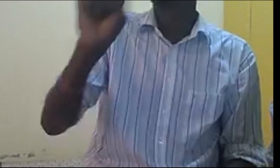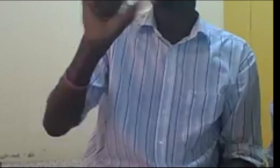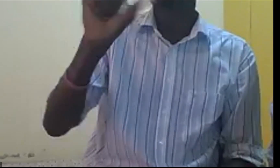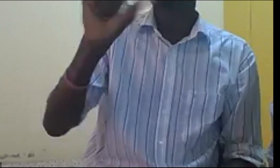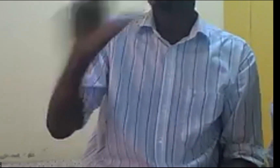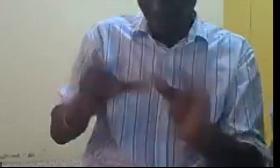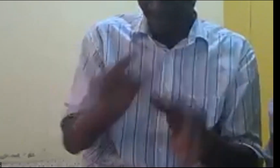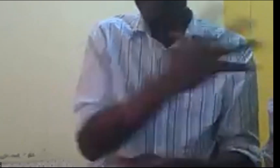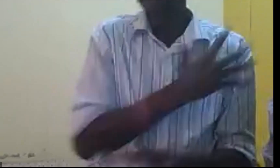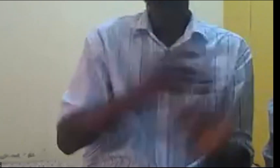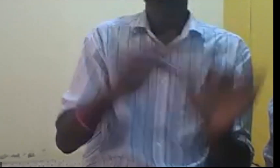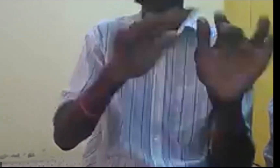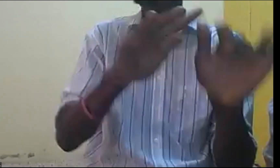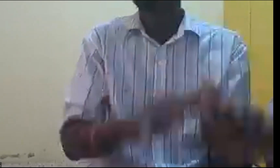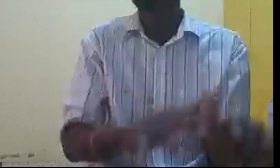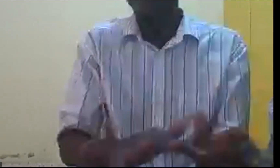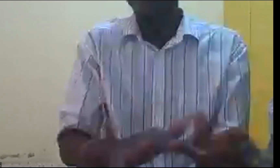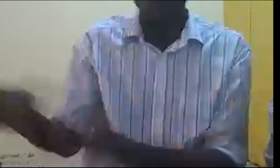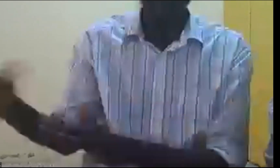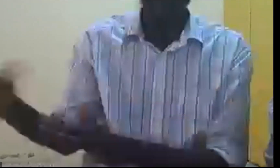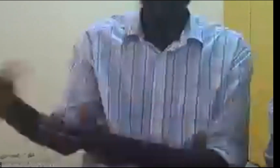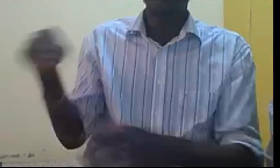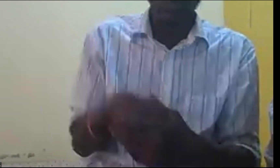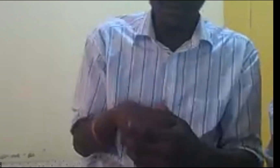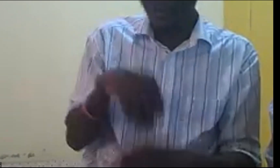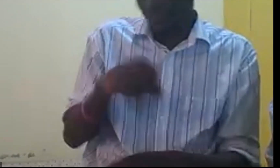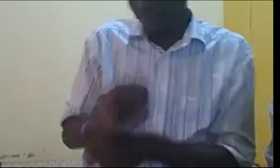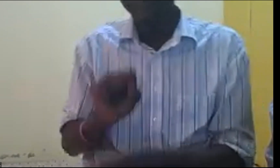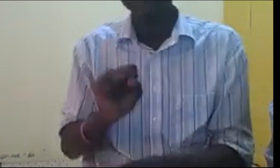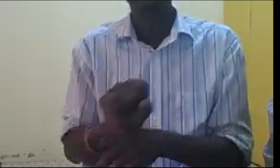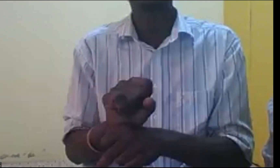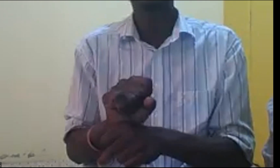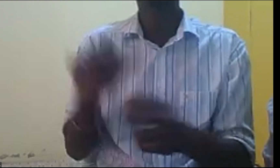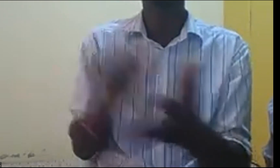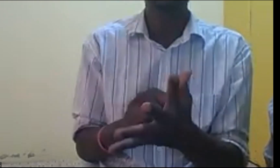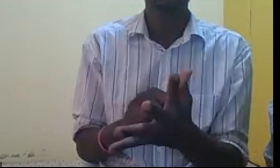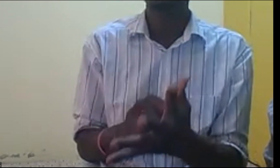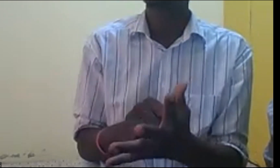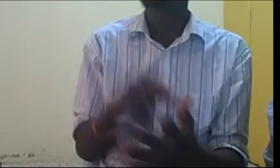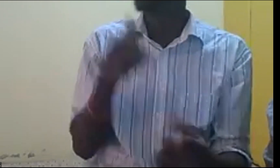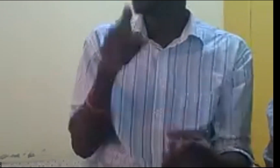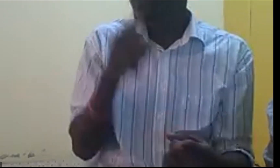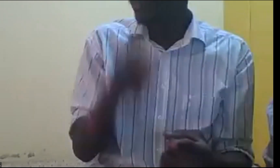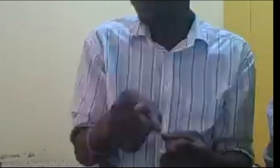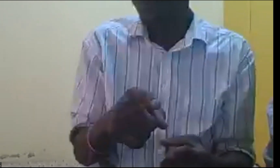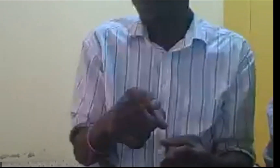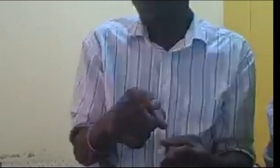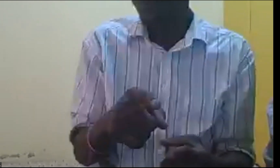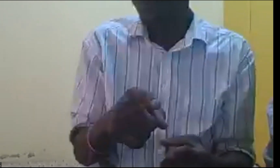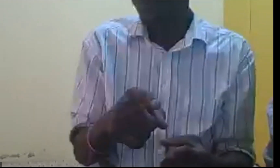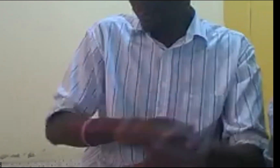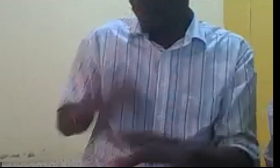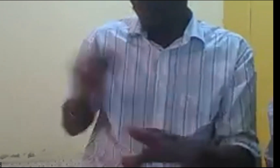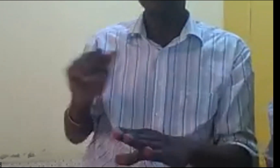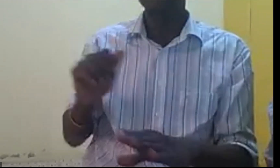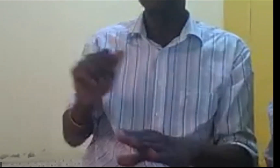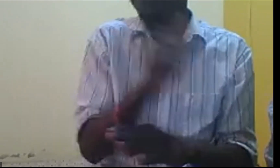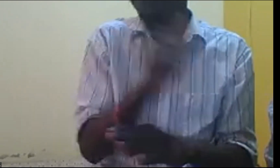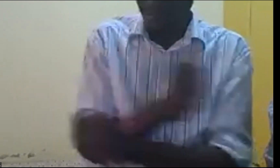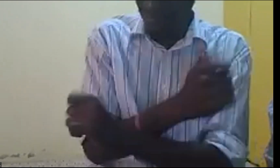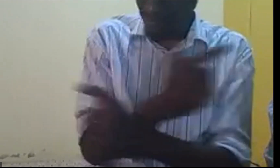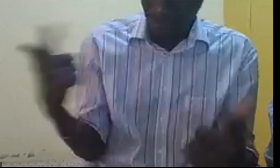When you make your commitment. And as I shared that, I want to again see if we can have Emilyina speak to us.